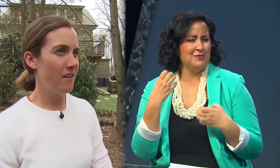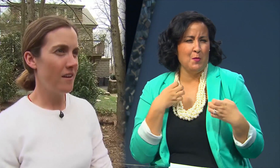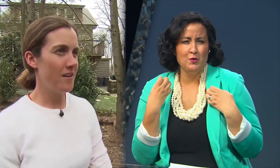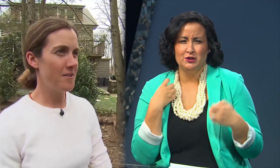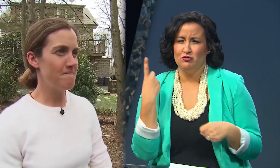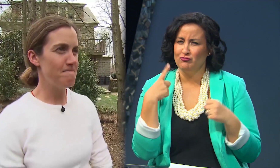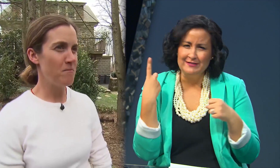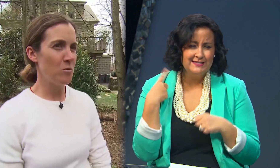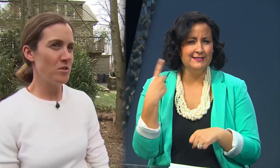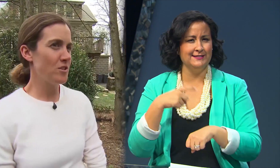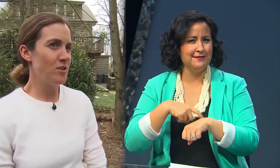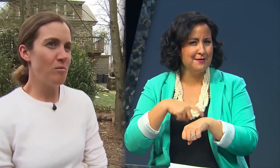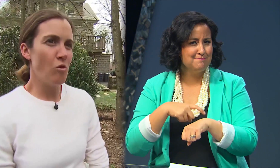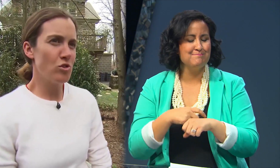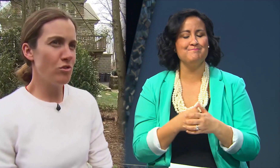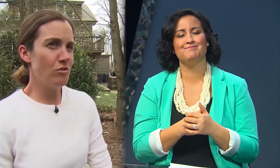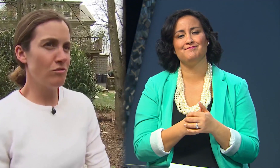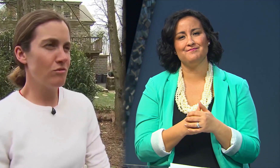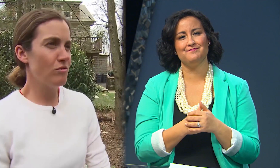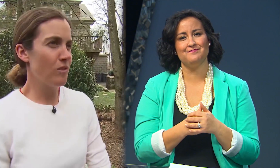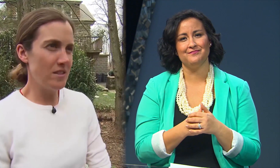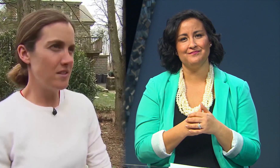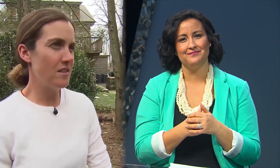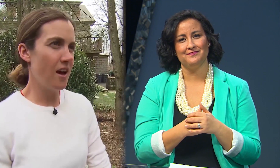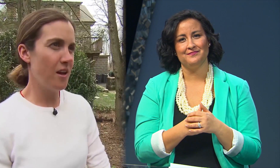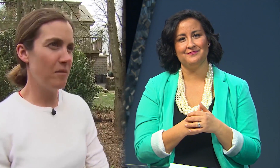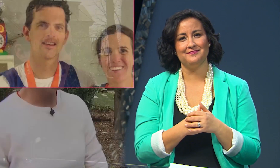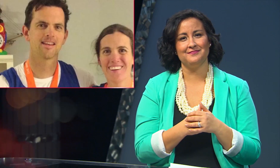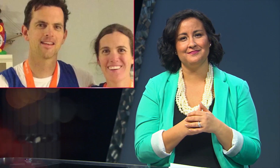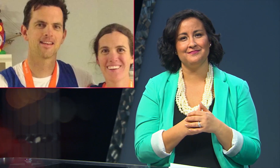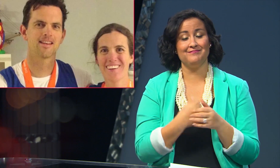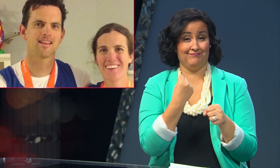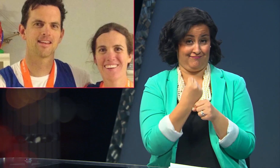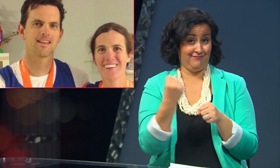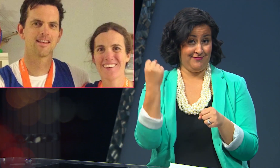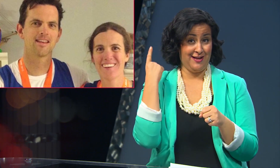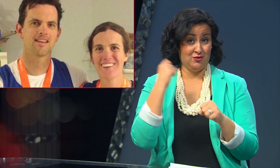OF IT. IT WAS SUCH AN EMOTIONAL, CRAZY TIME.